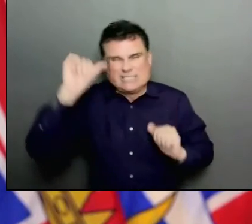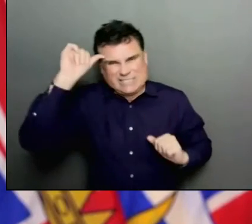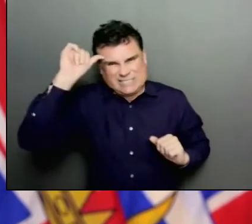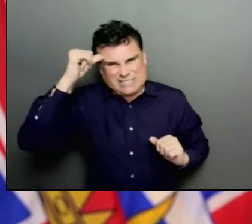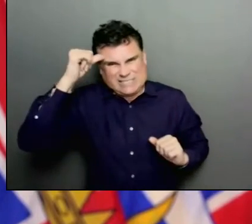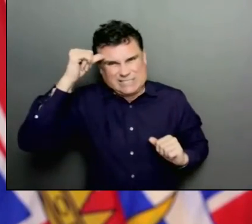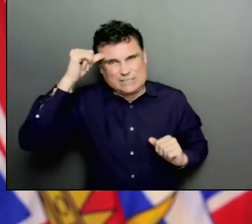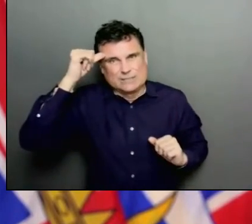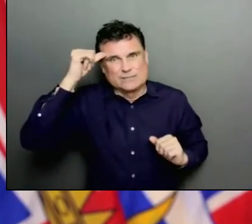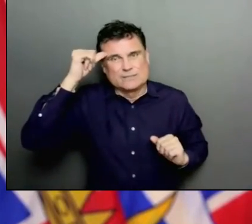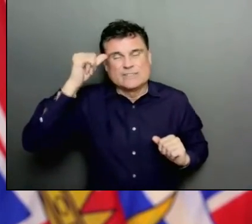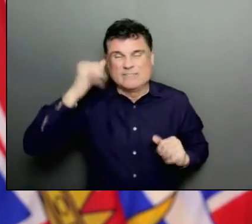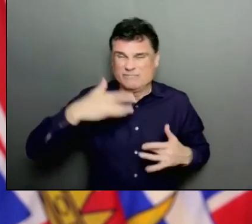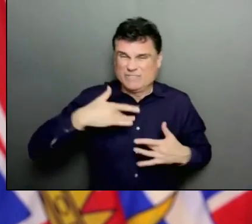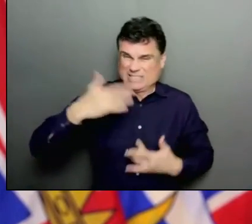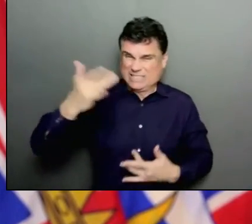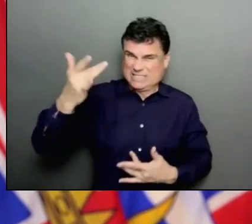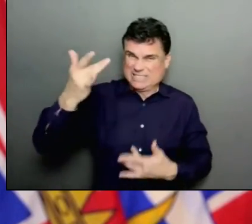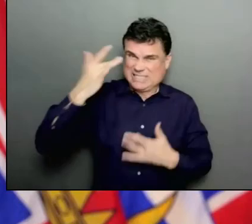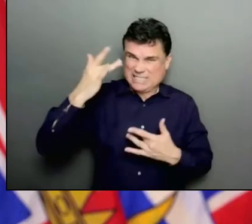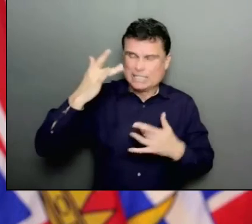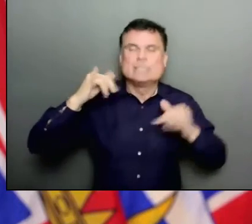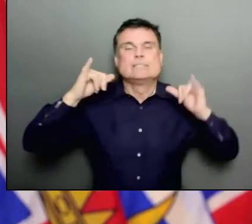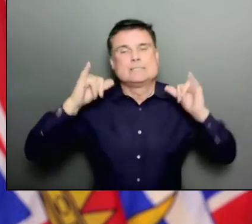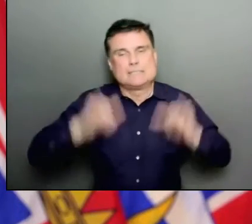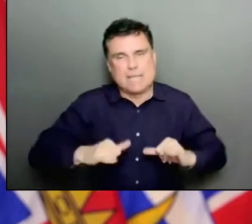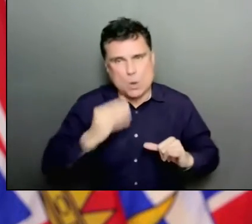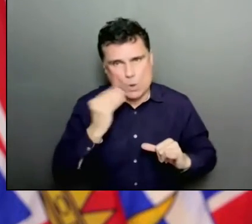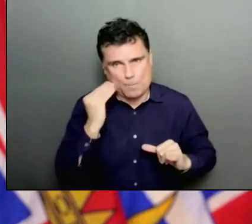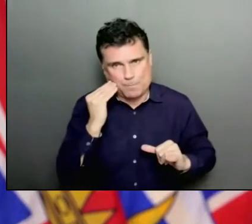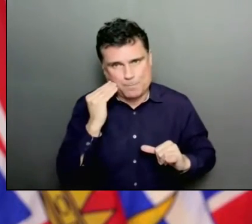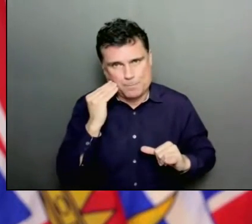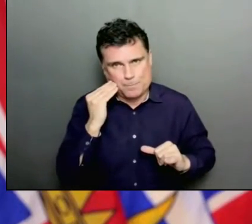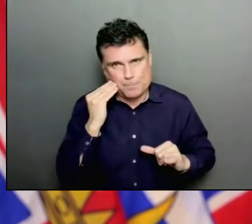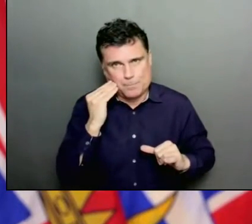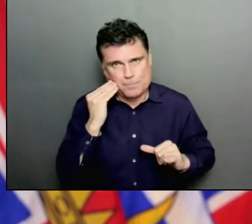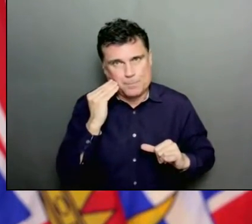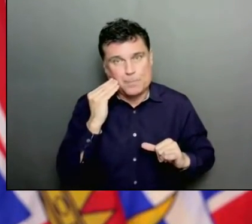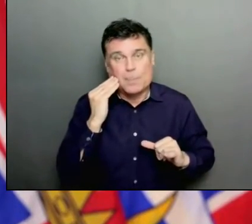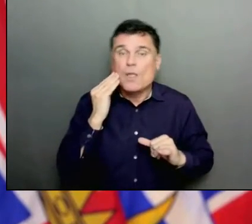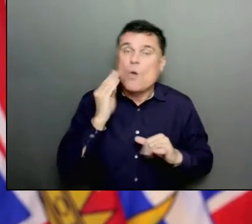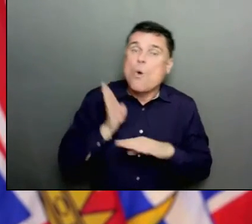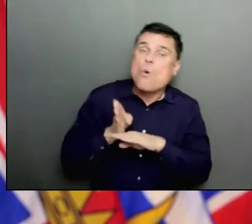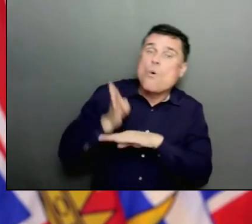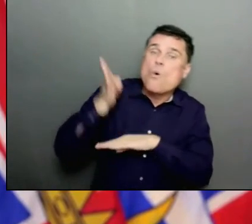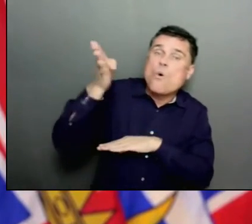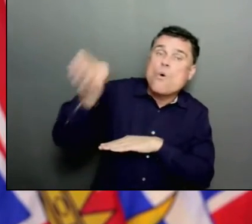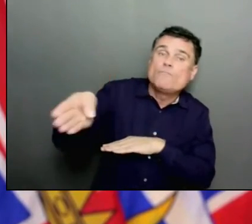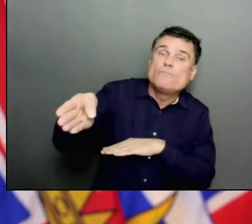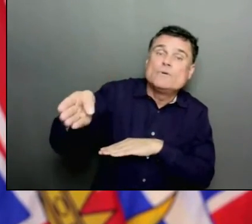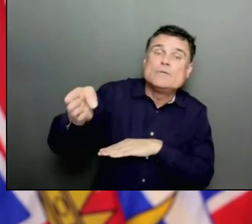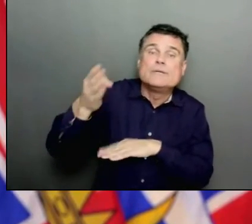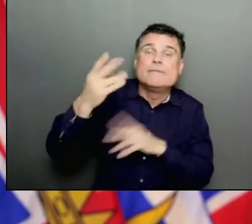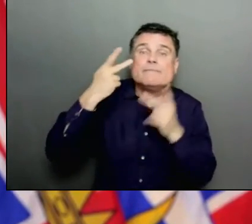work from home now as much as possible and when we are careful about following our COVID-19 safety plans in all